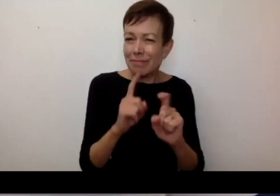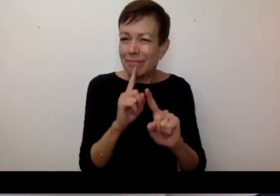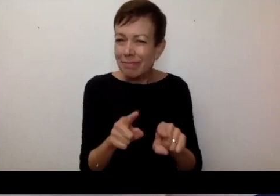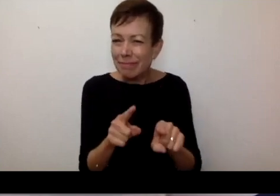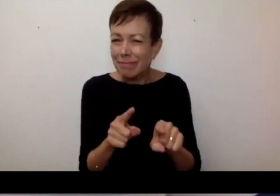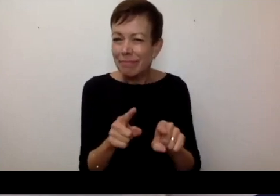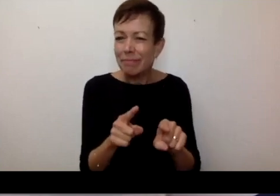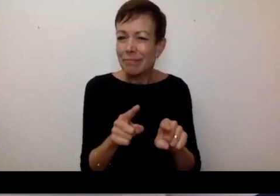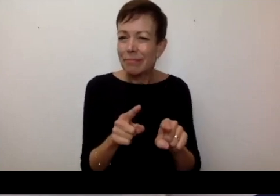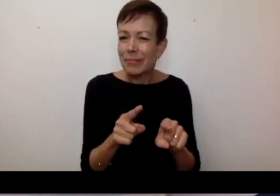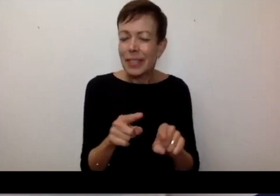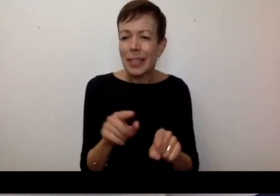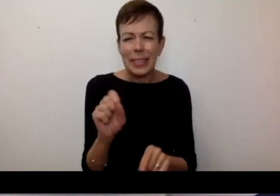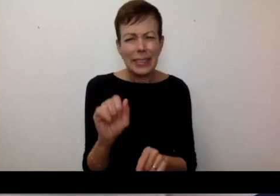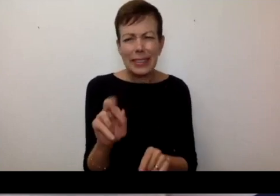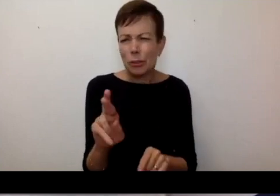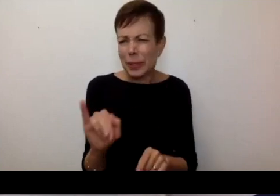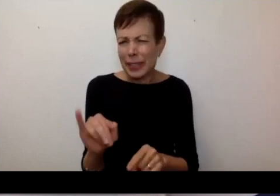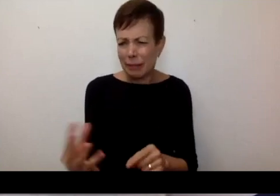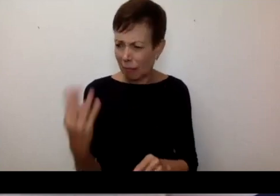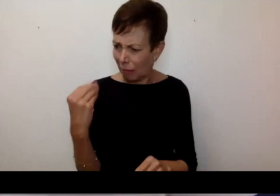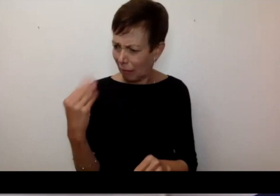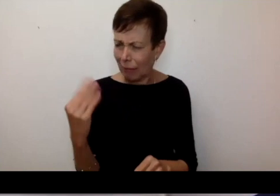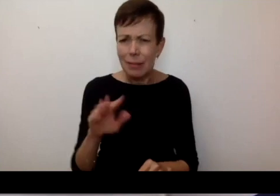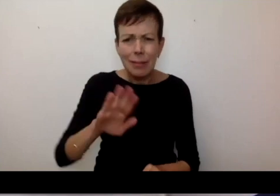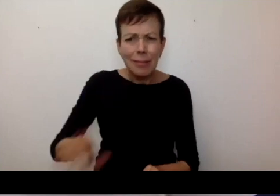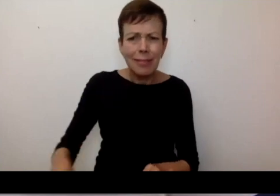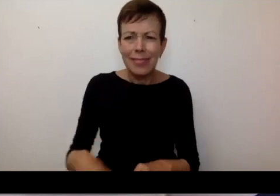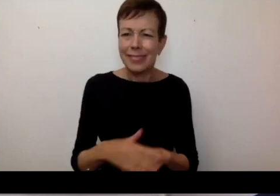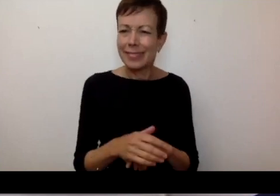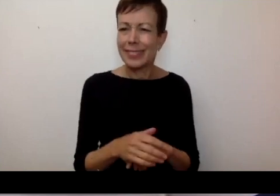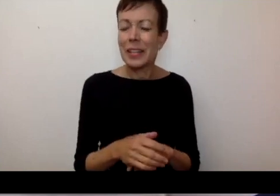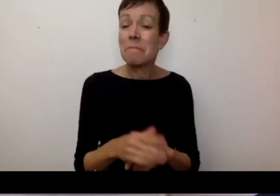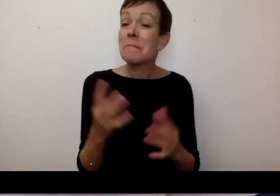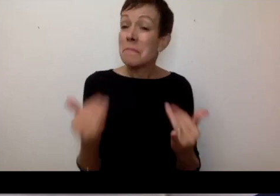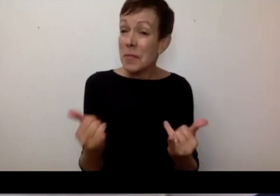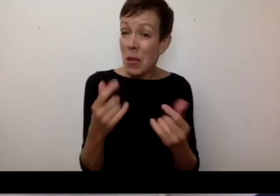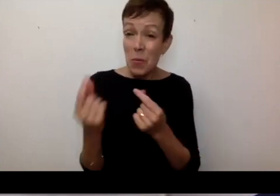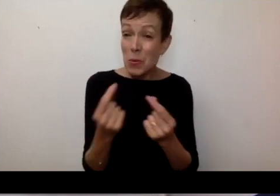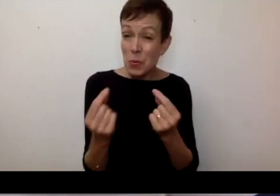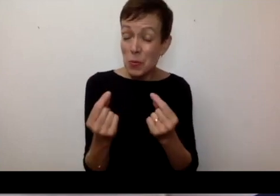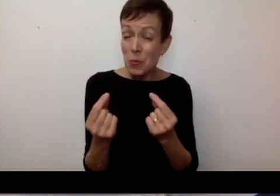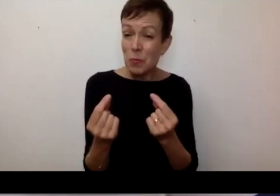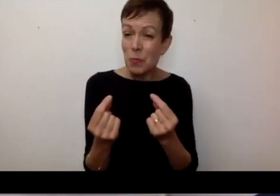bad siri um what i would like to do is to um we'll open up the q